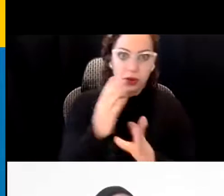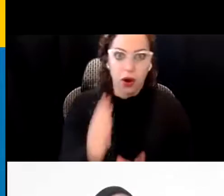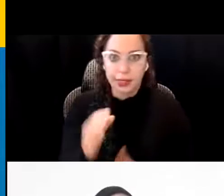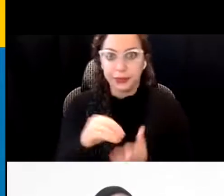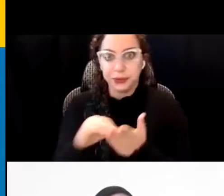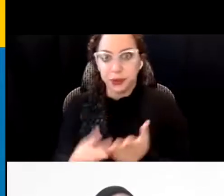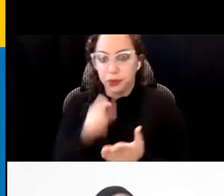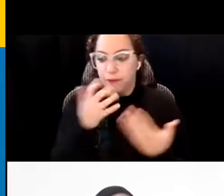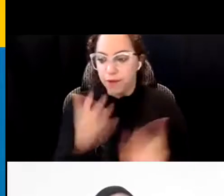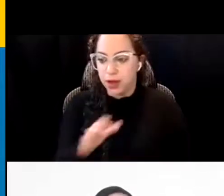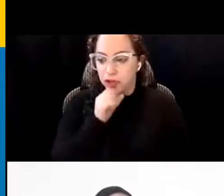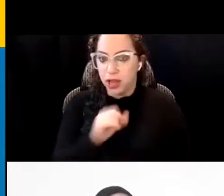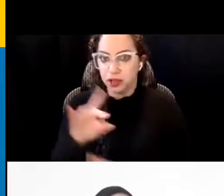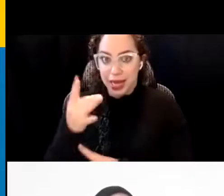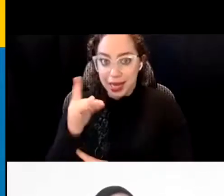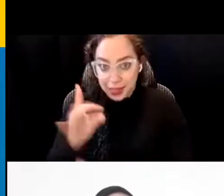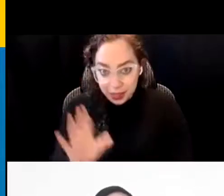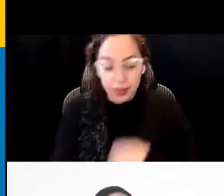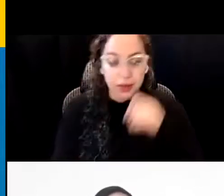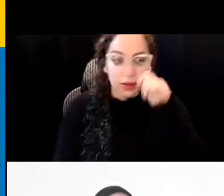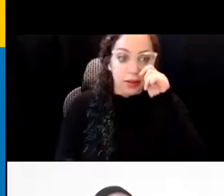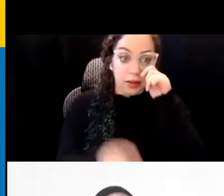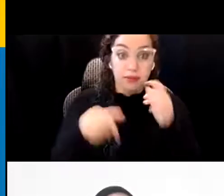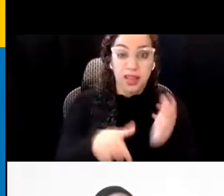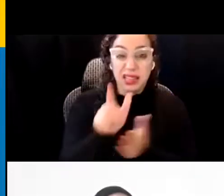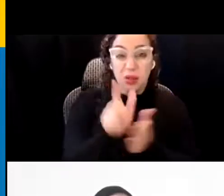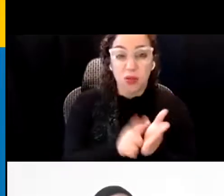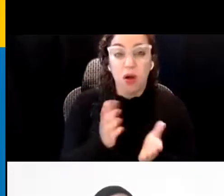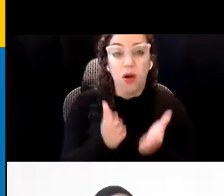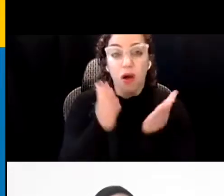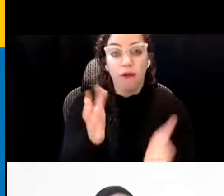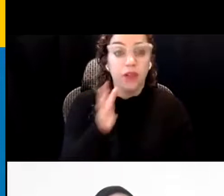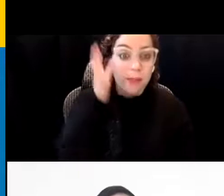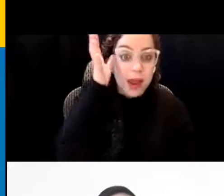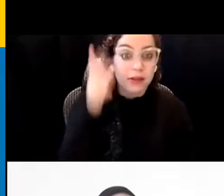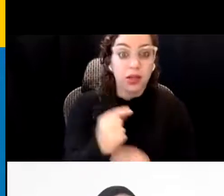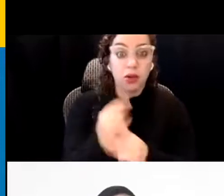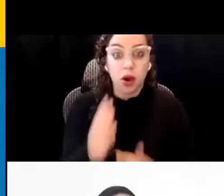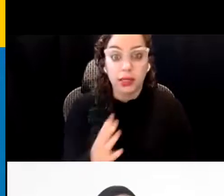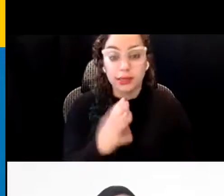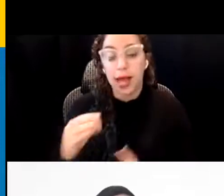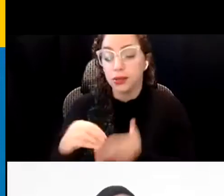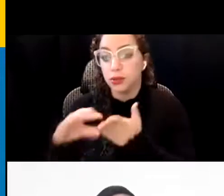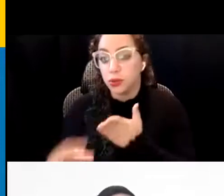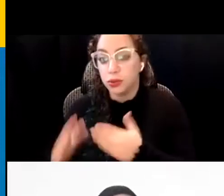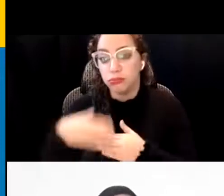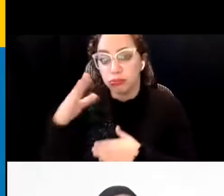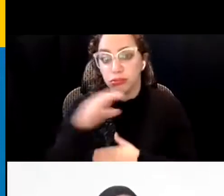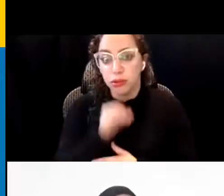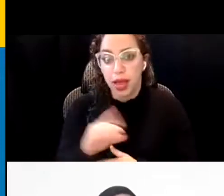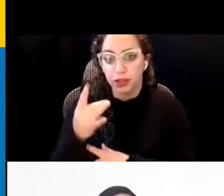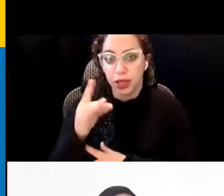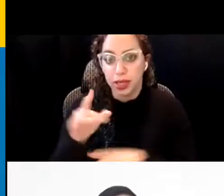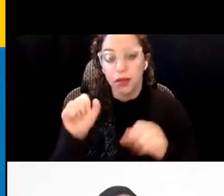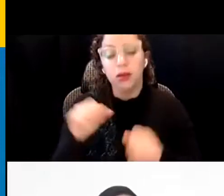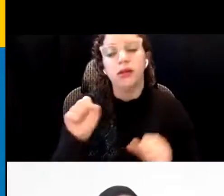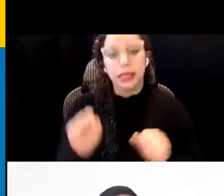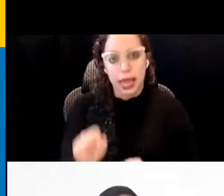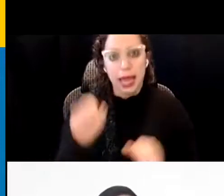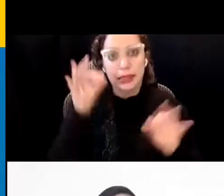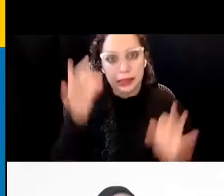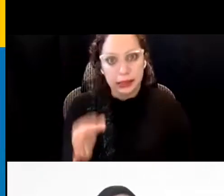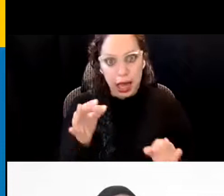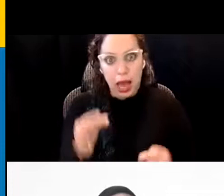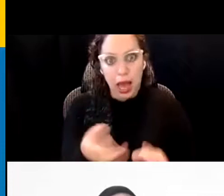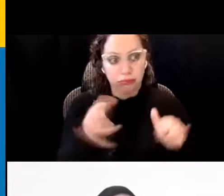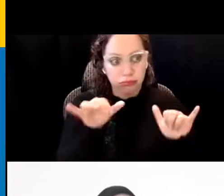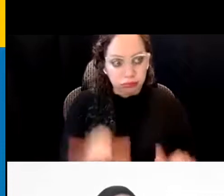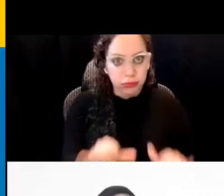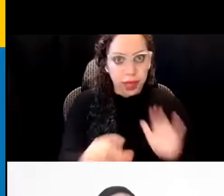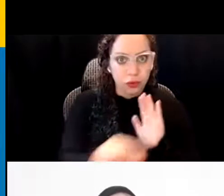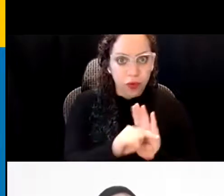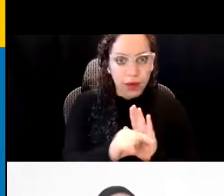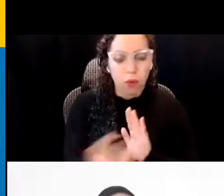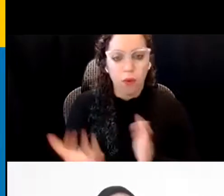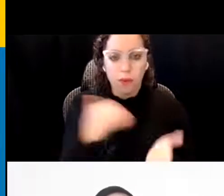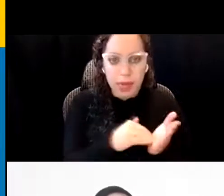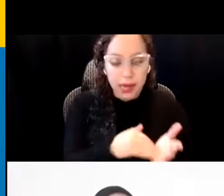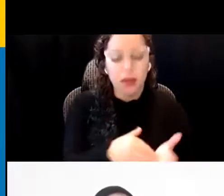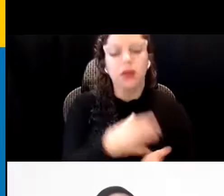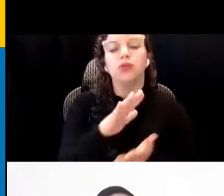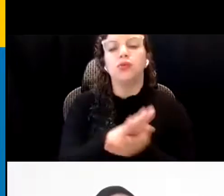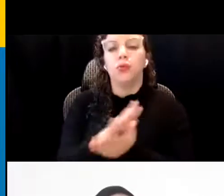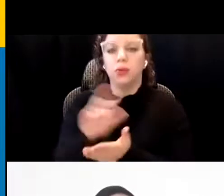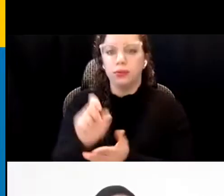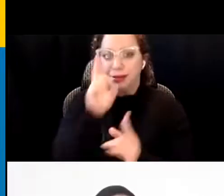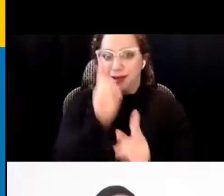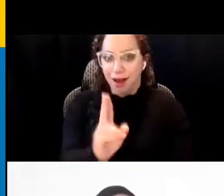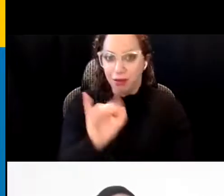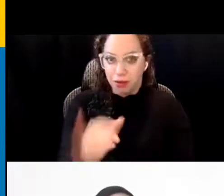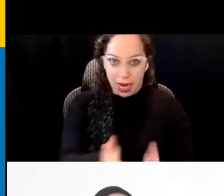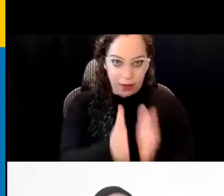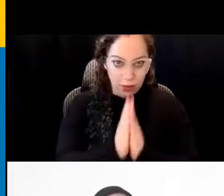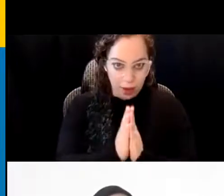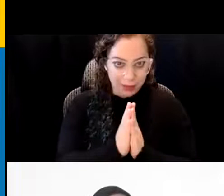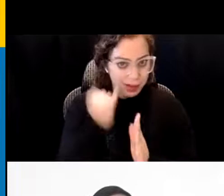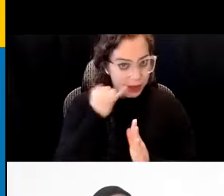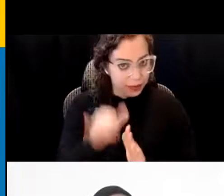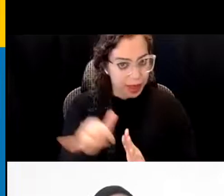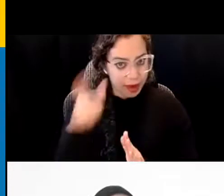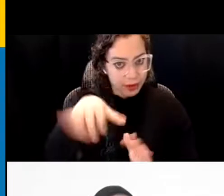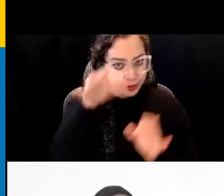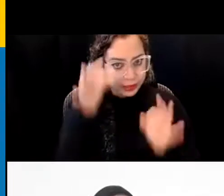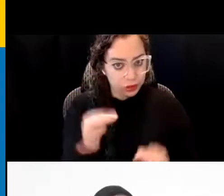Um, first of all, this law is offering parents and guardians as well as students over 18 the choice of retaining or repeating a grade. And schools must honor that request if that decision was made by July 15.